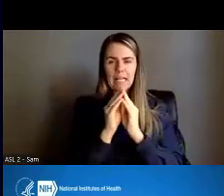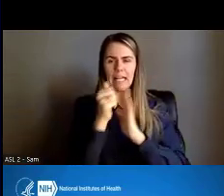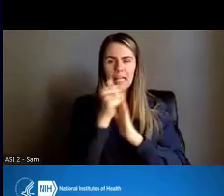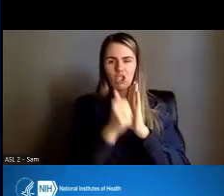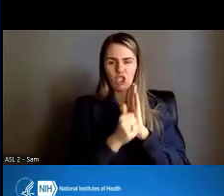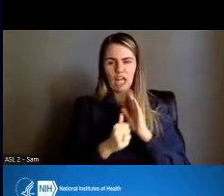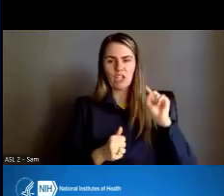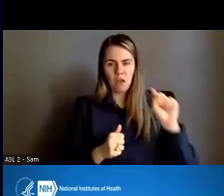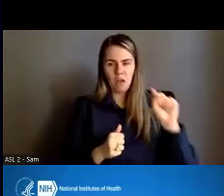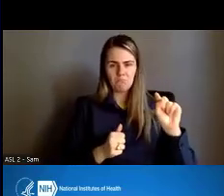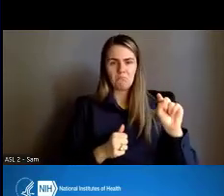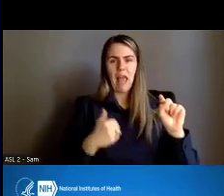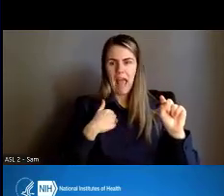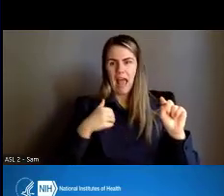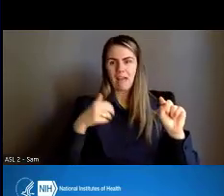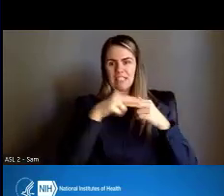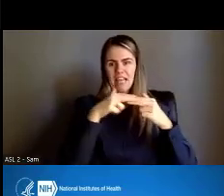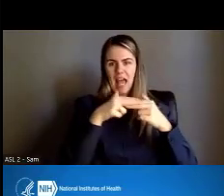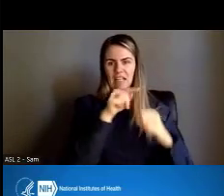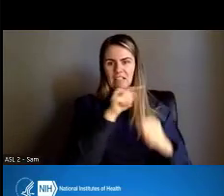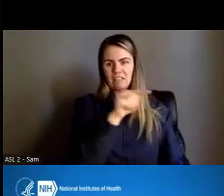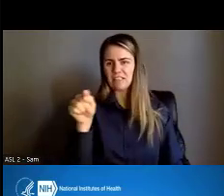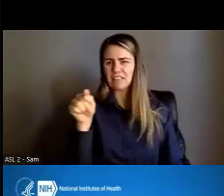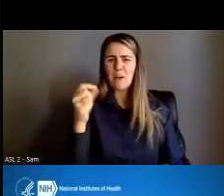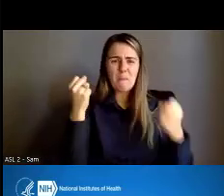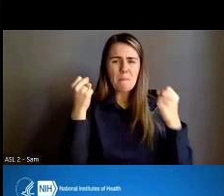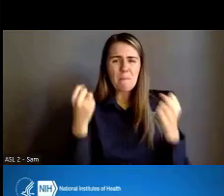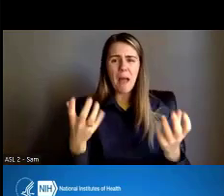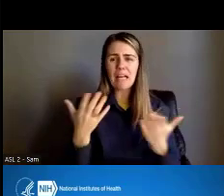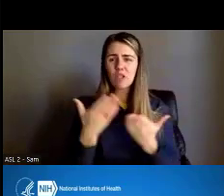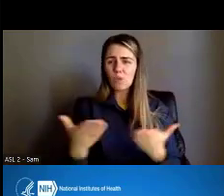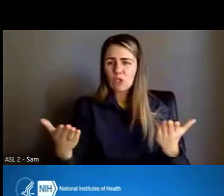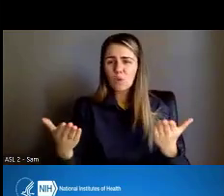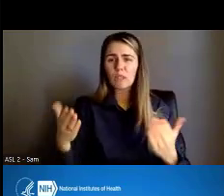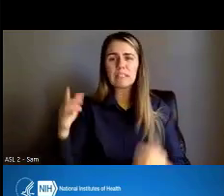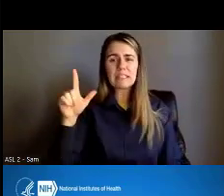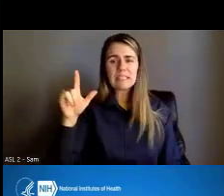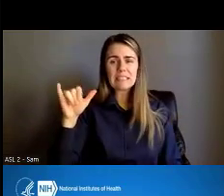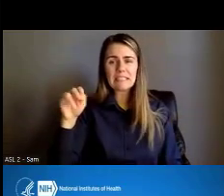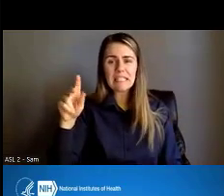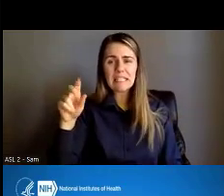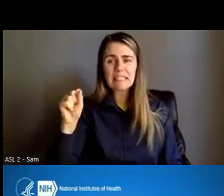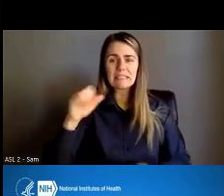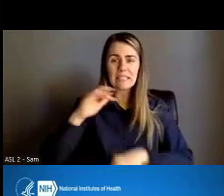we have a lot of resources. The links that were included today in the presentation